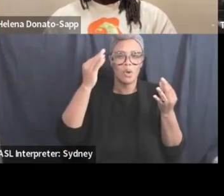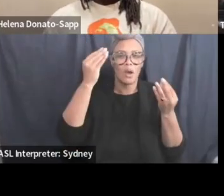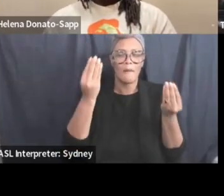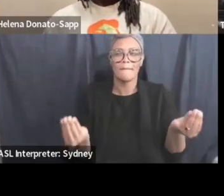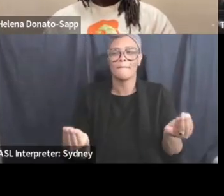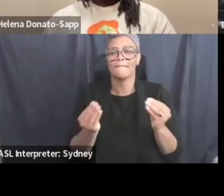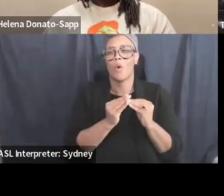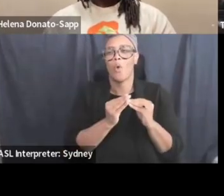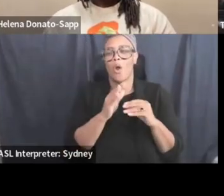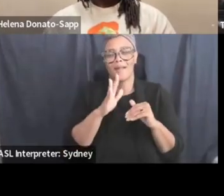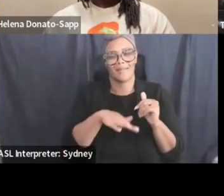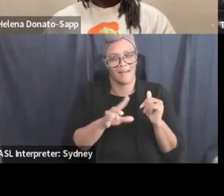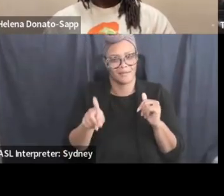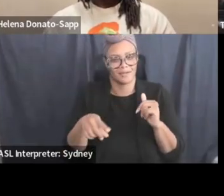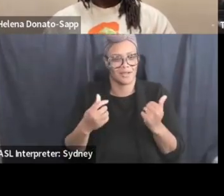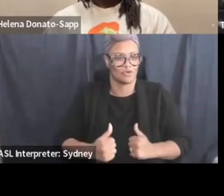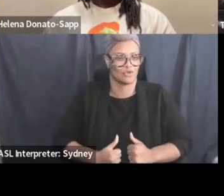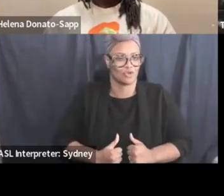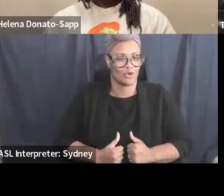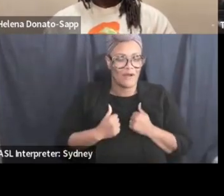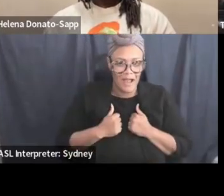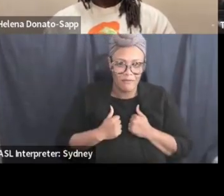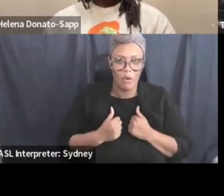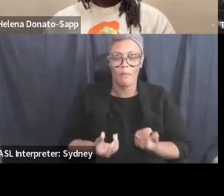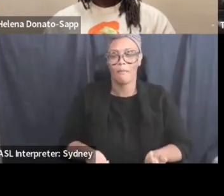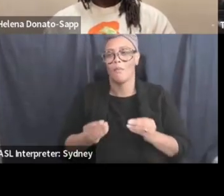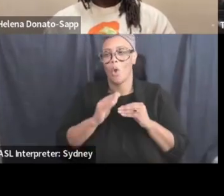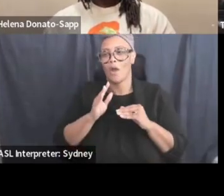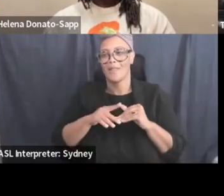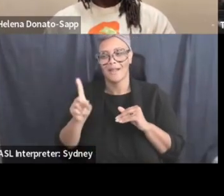for access and all of these things, I think is important. But I'll stop for the sake of time.